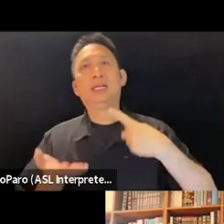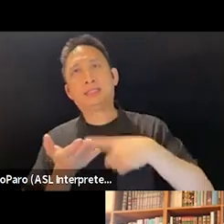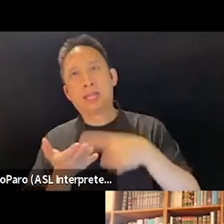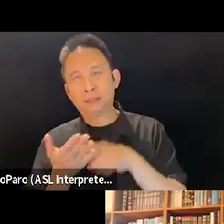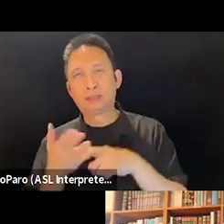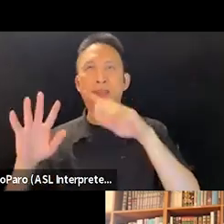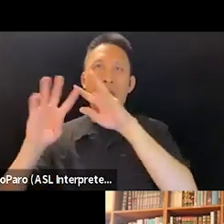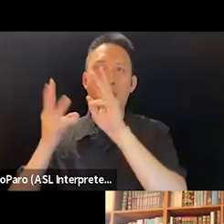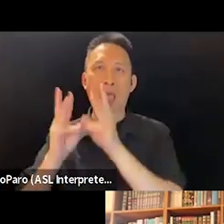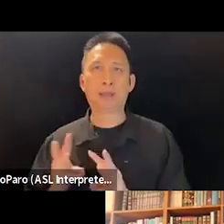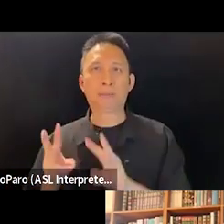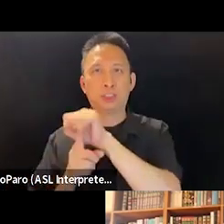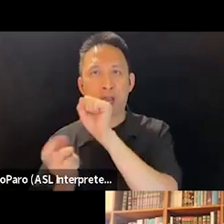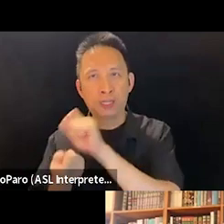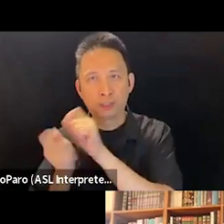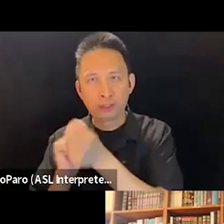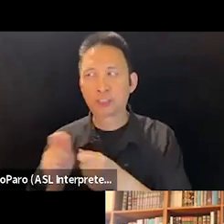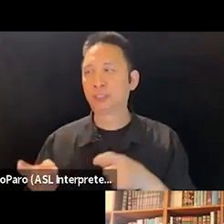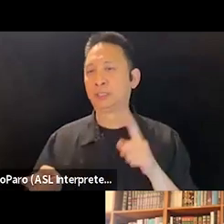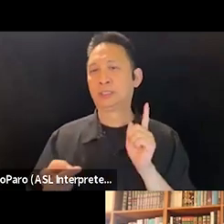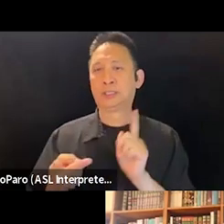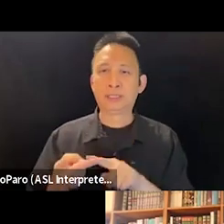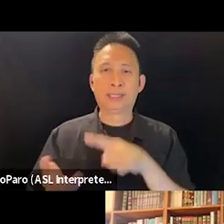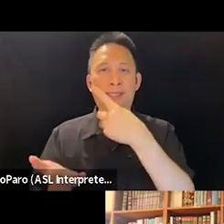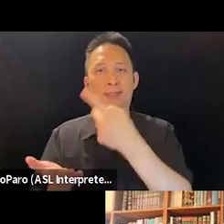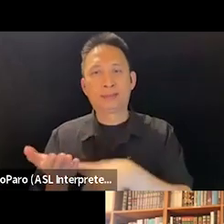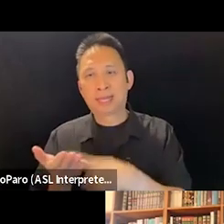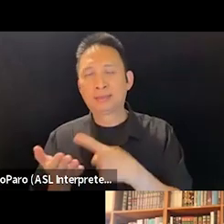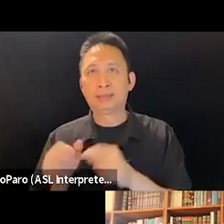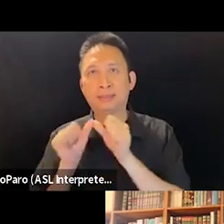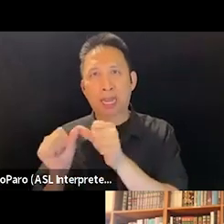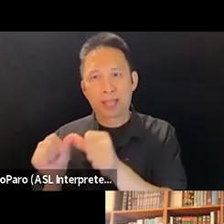It touches obviously indigenous ecological knowledge. It's got people and animals in it and you know,